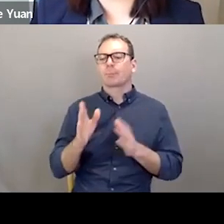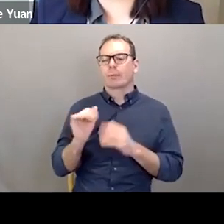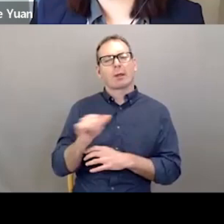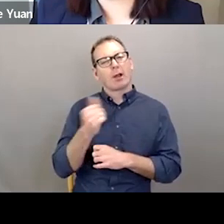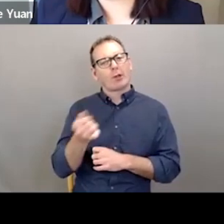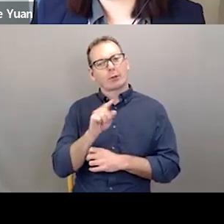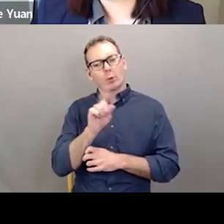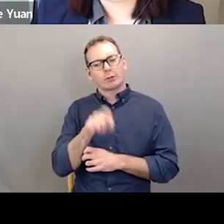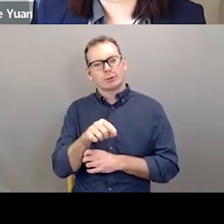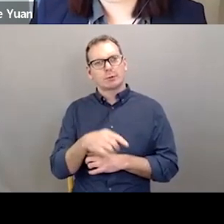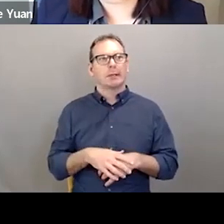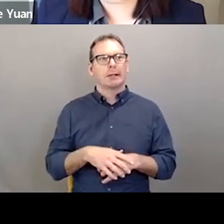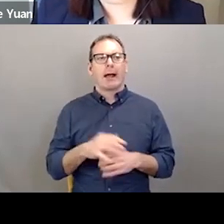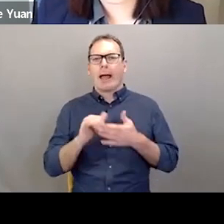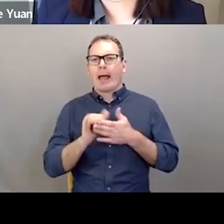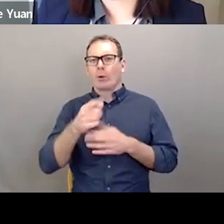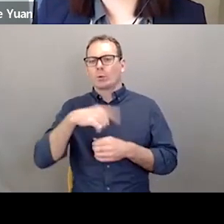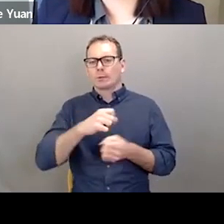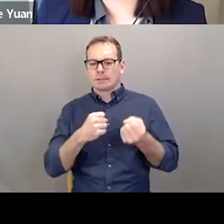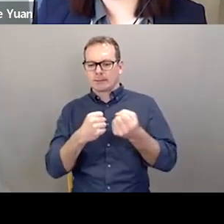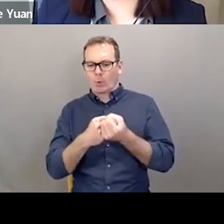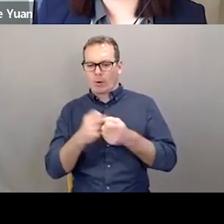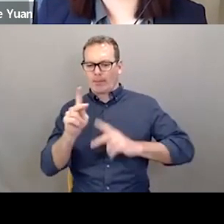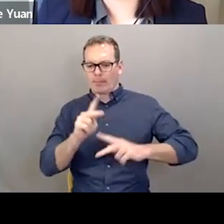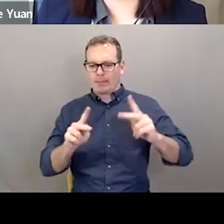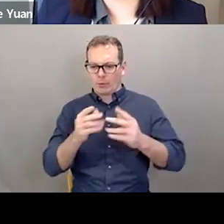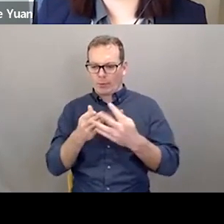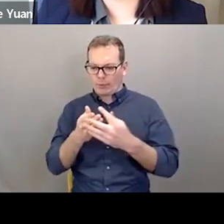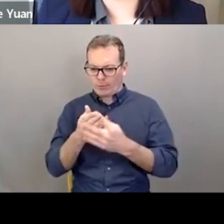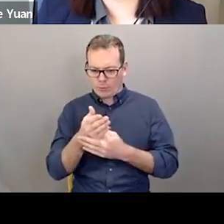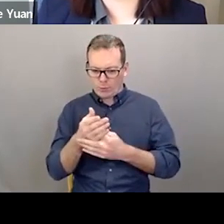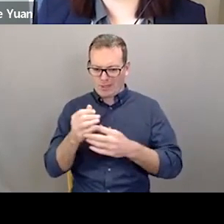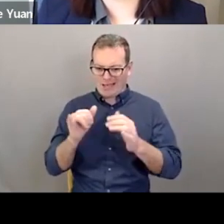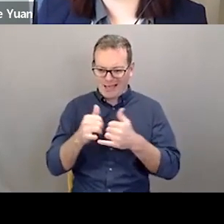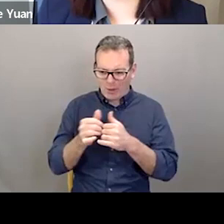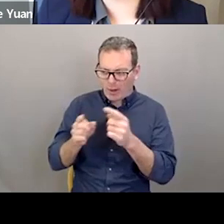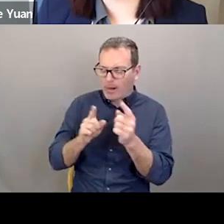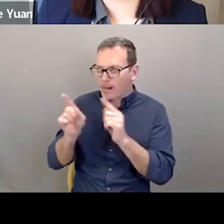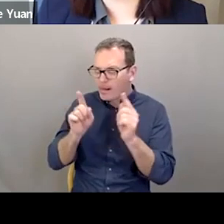this system but actually change the system itself the complexity and the fragmentation